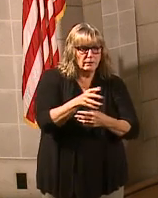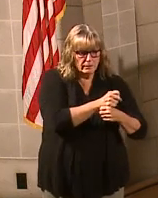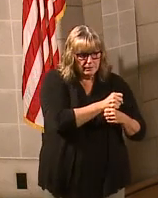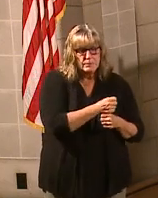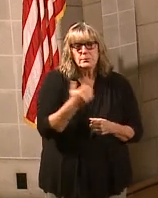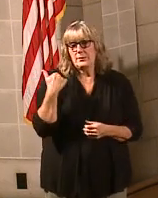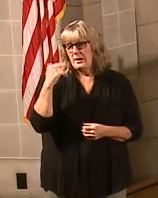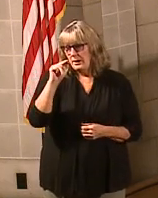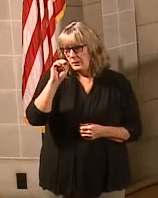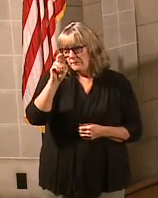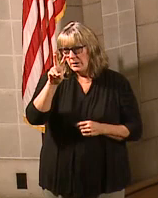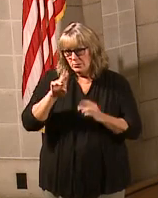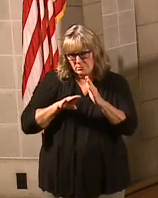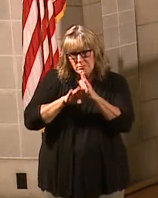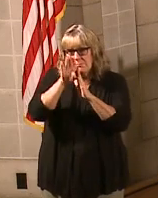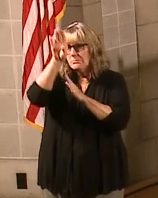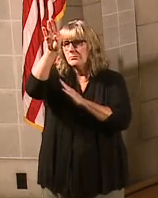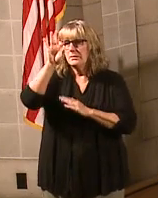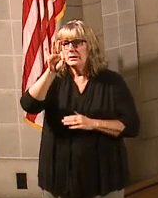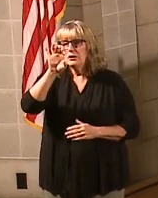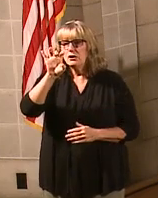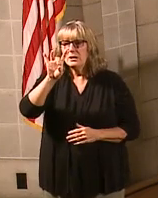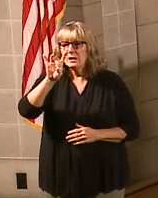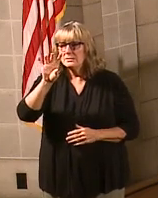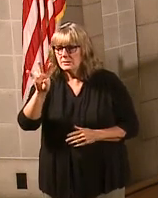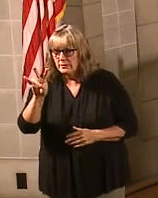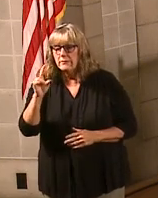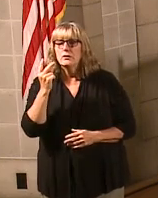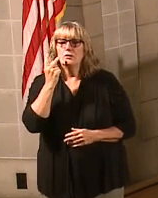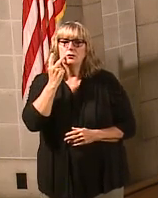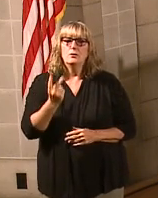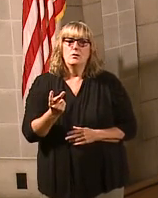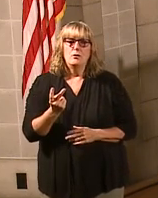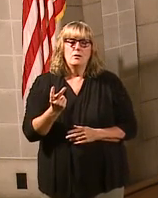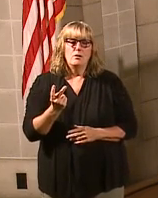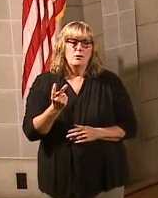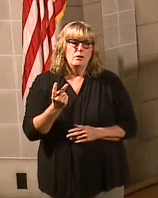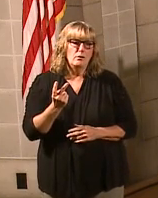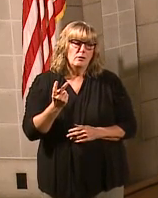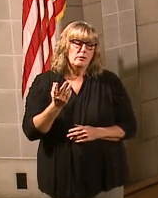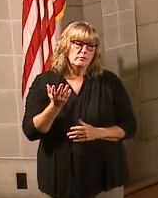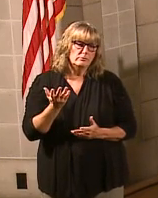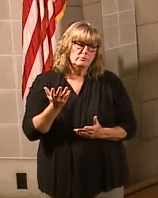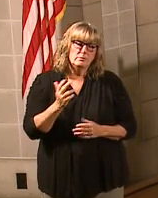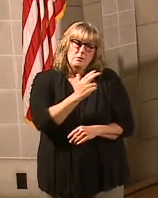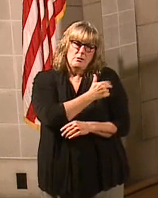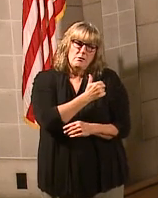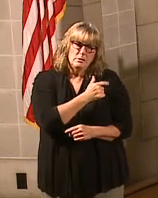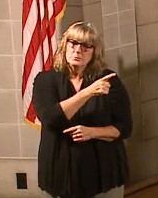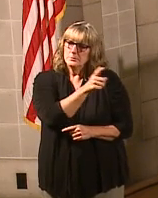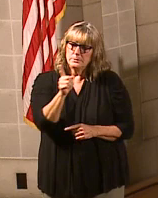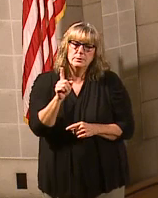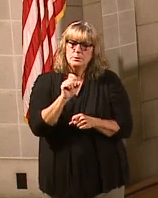WORKING TOGETHER TO BE ABLE TO